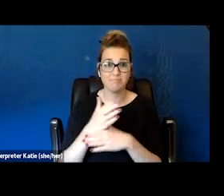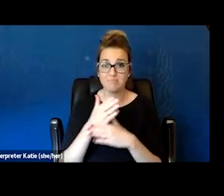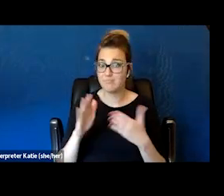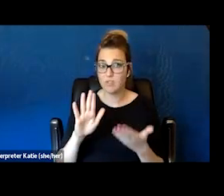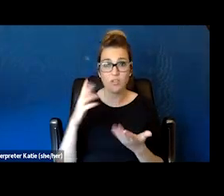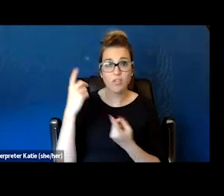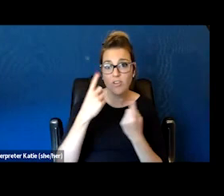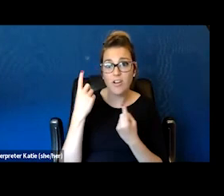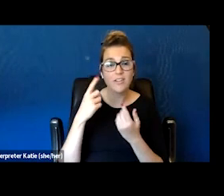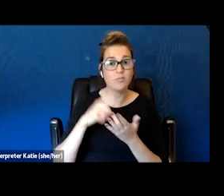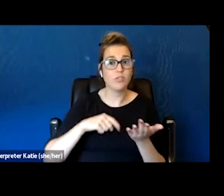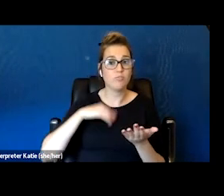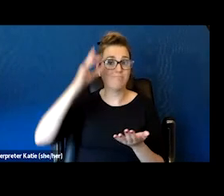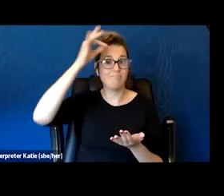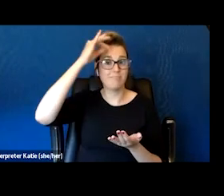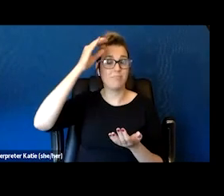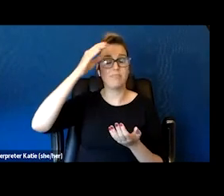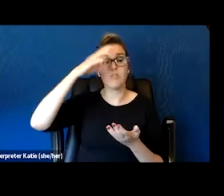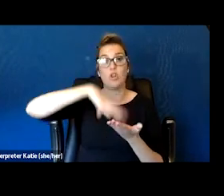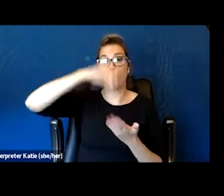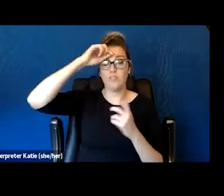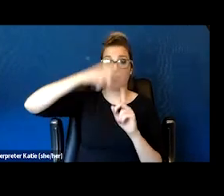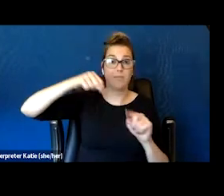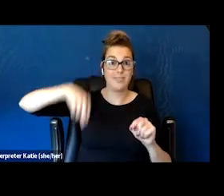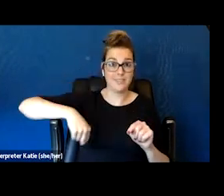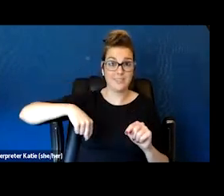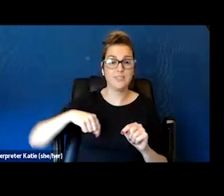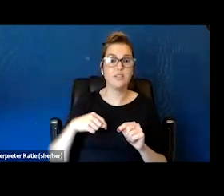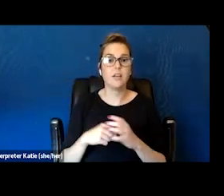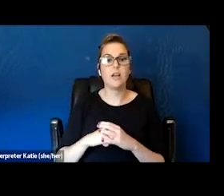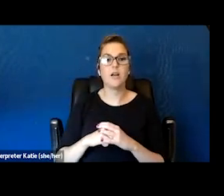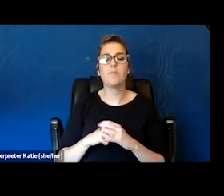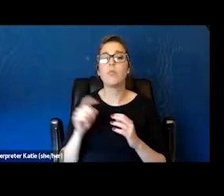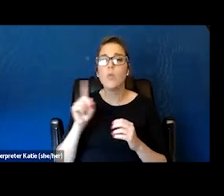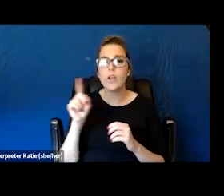and download the certificate, the link to where you can access the slides and the recording has been shared.